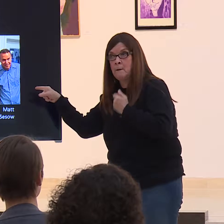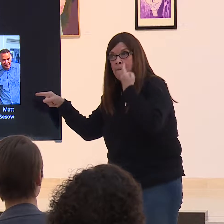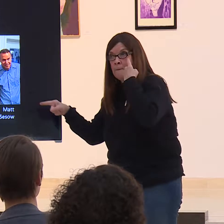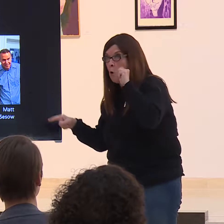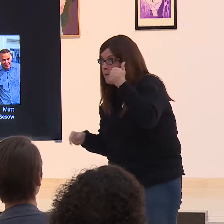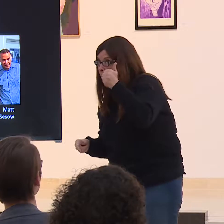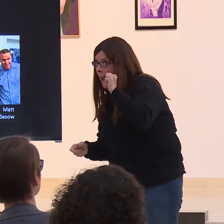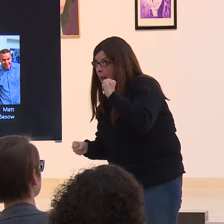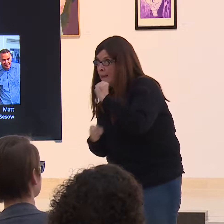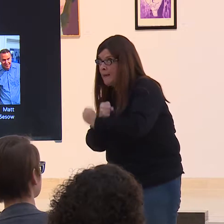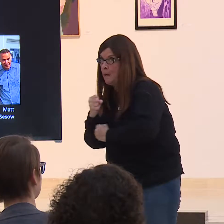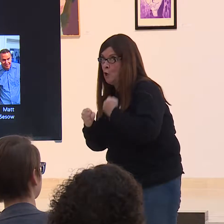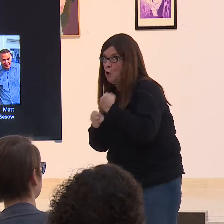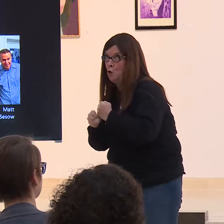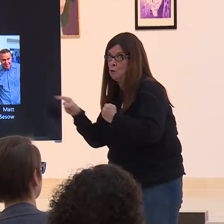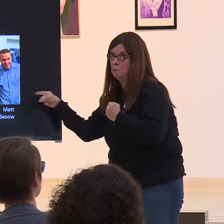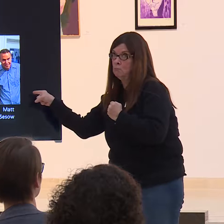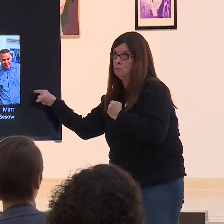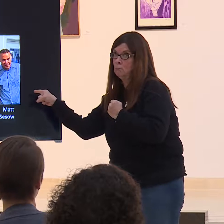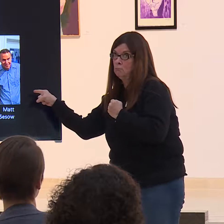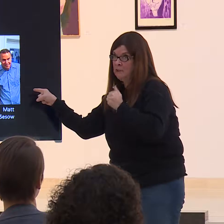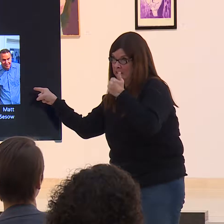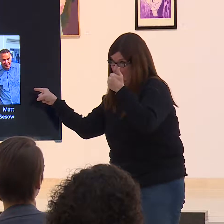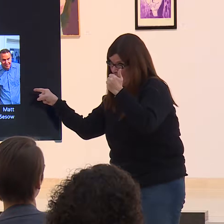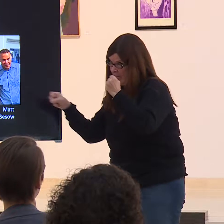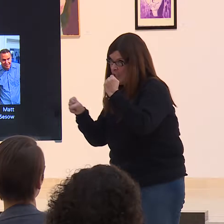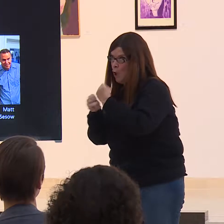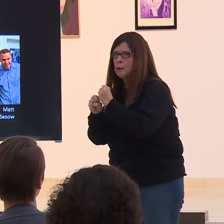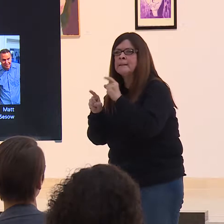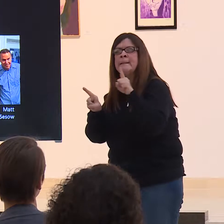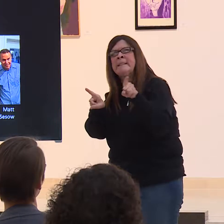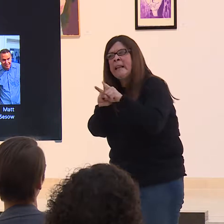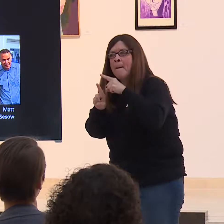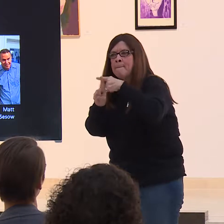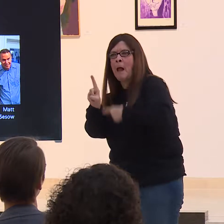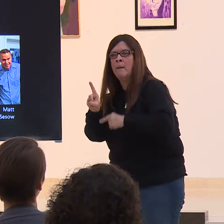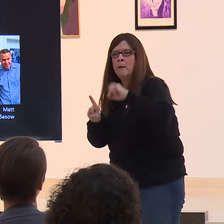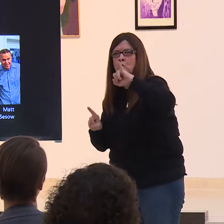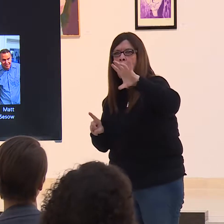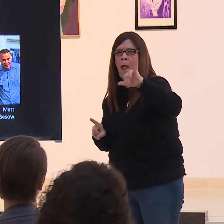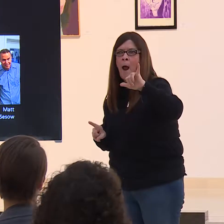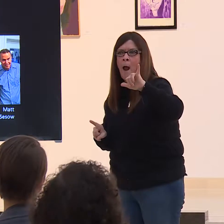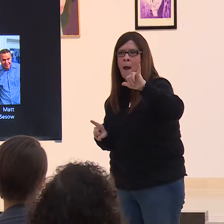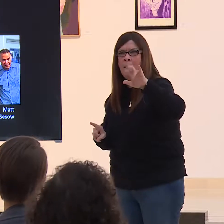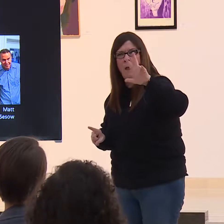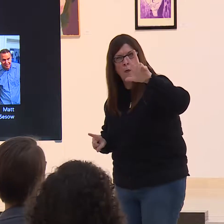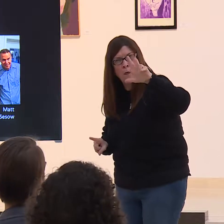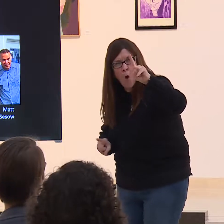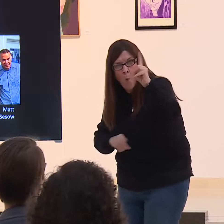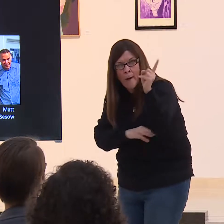So he started a challenge that he undertook for 10 years.